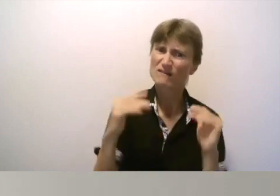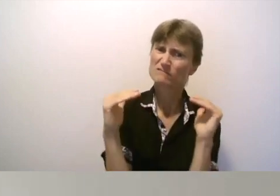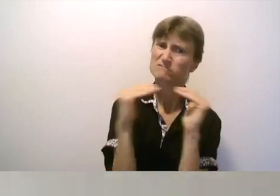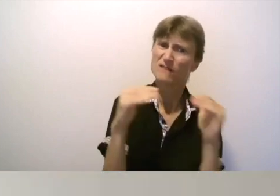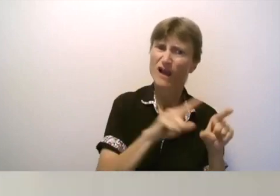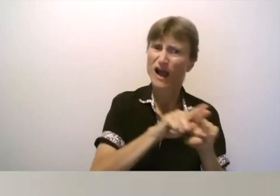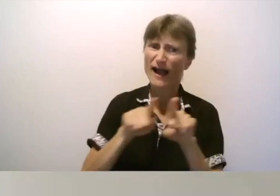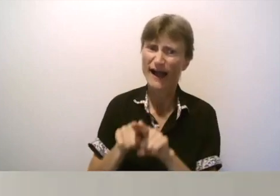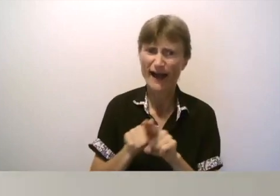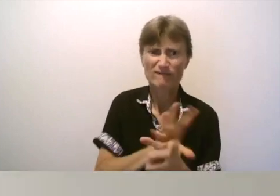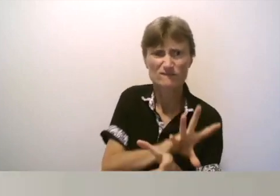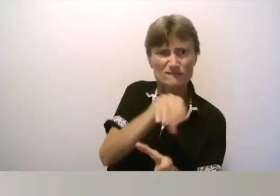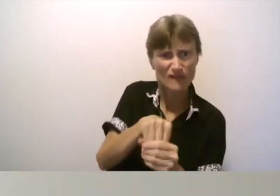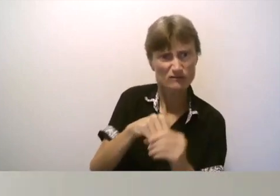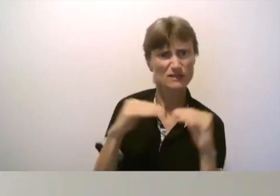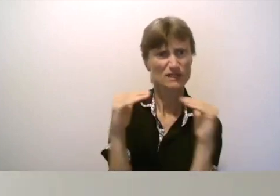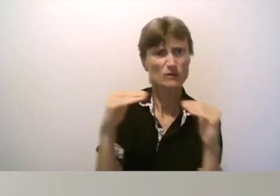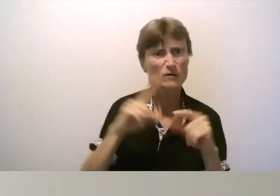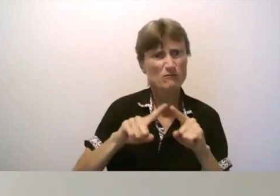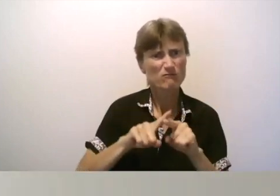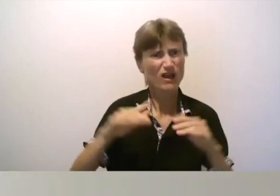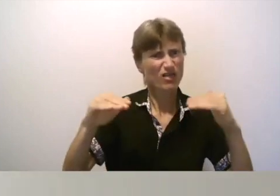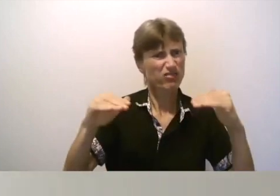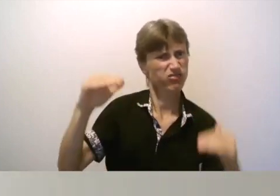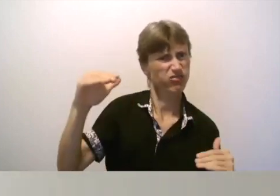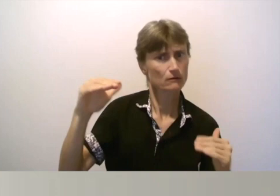so let's keep on working join together it does take a movement